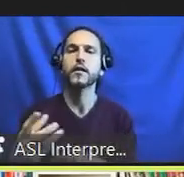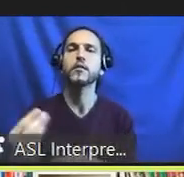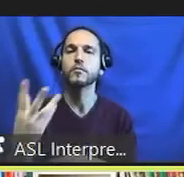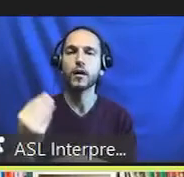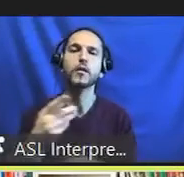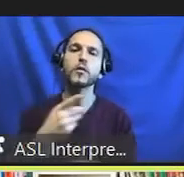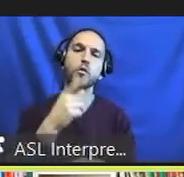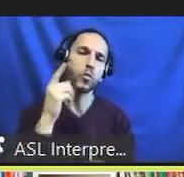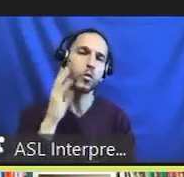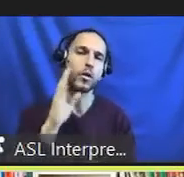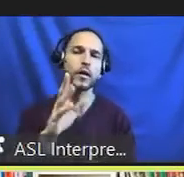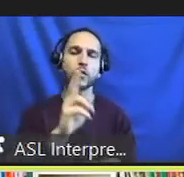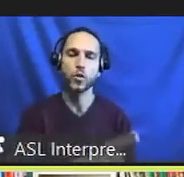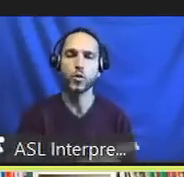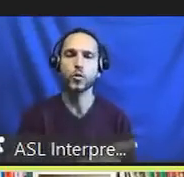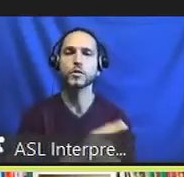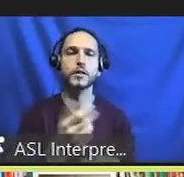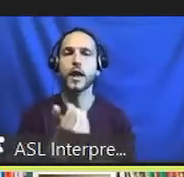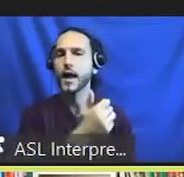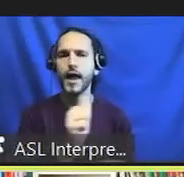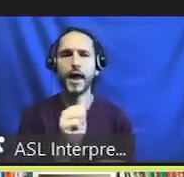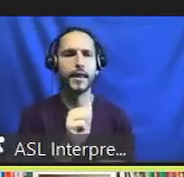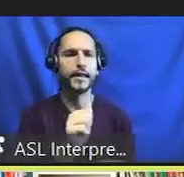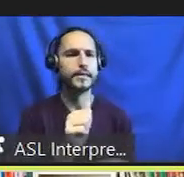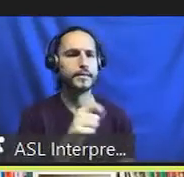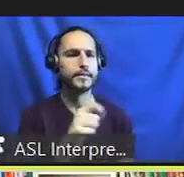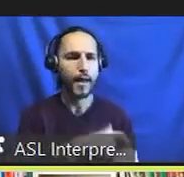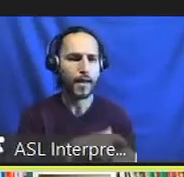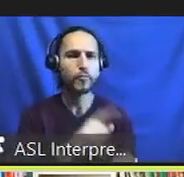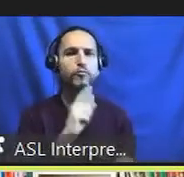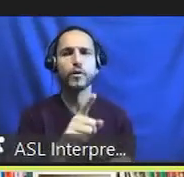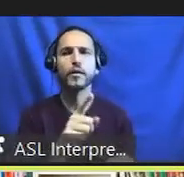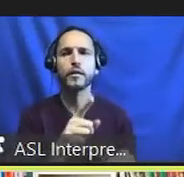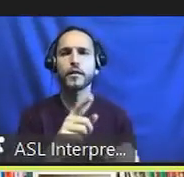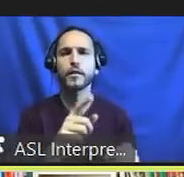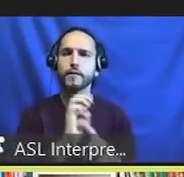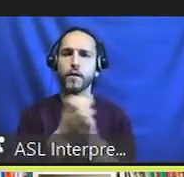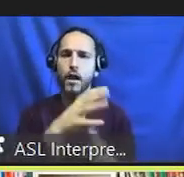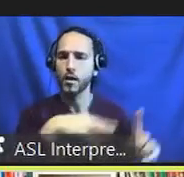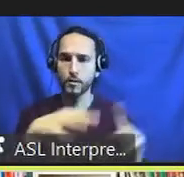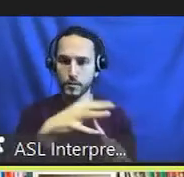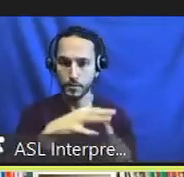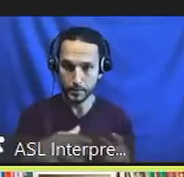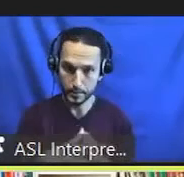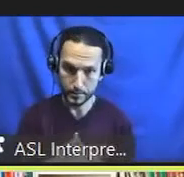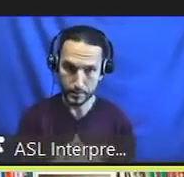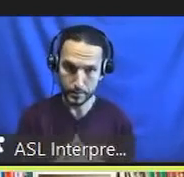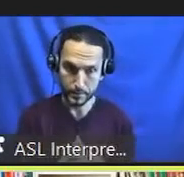in real time in any environment. It's worth noting that real-time Braille CART is not